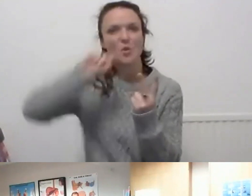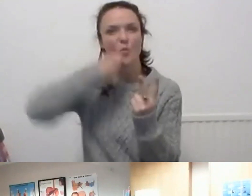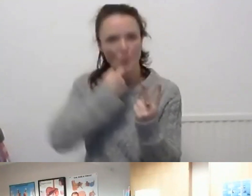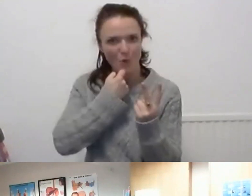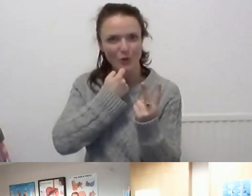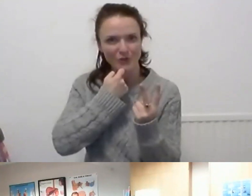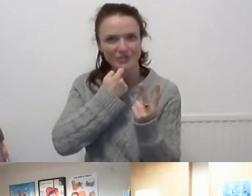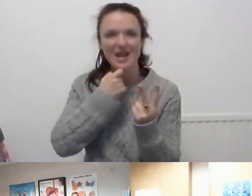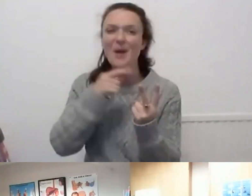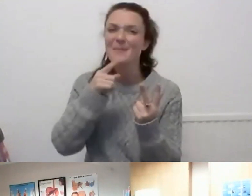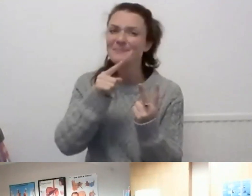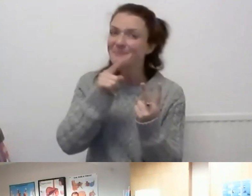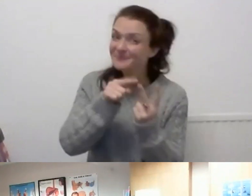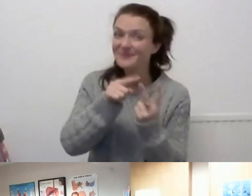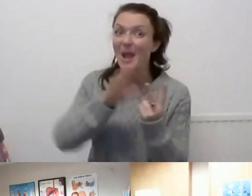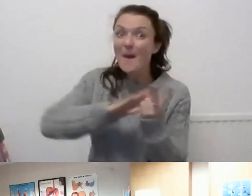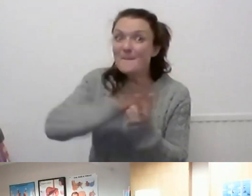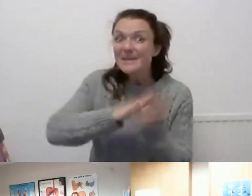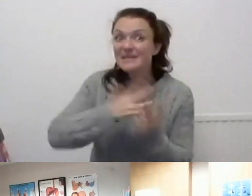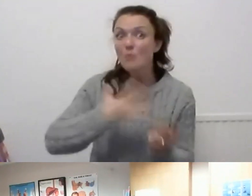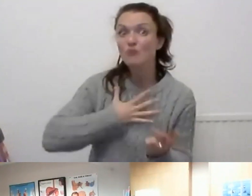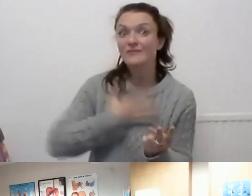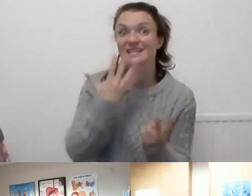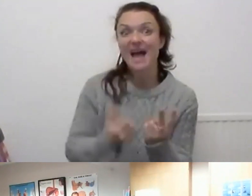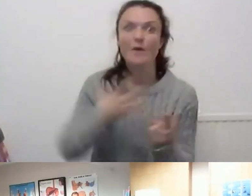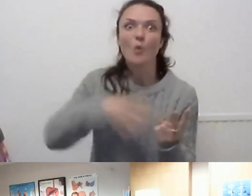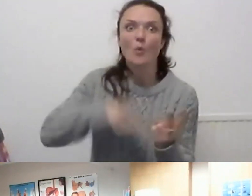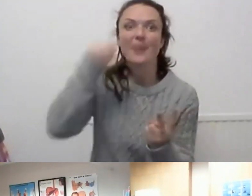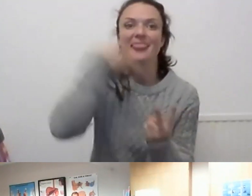vaccination. And it's important, I think, to try to get people vaccinate as quickly as possible.